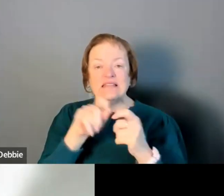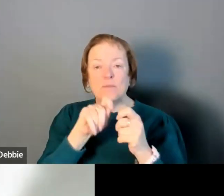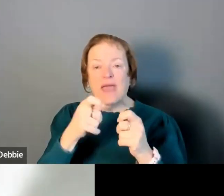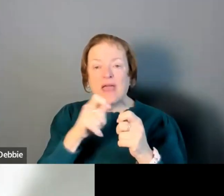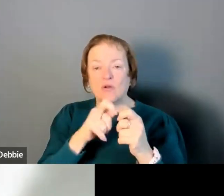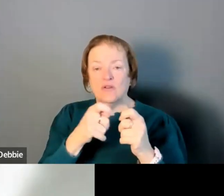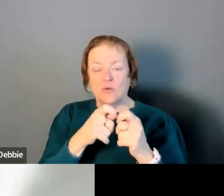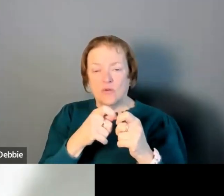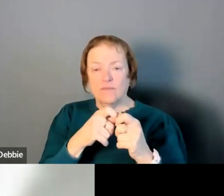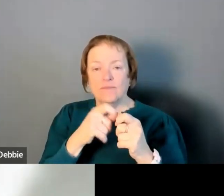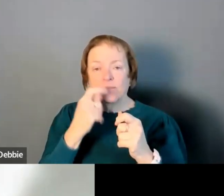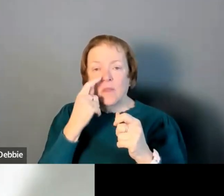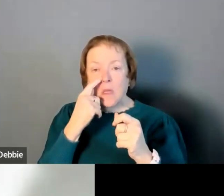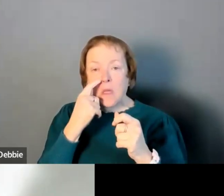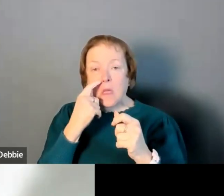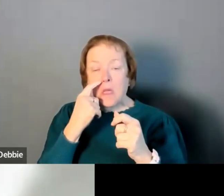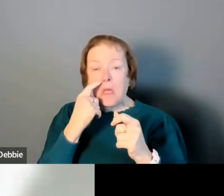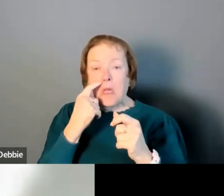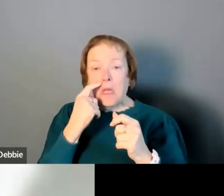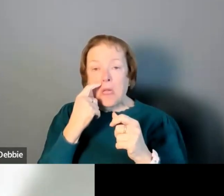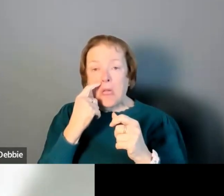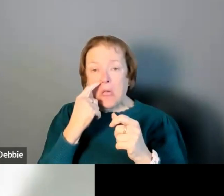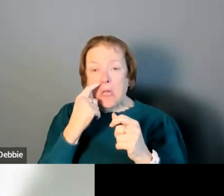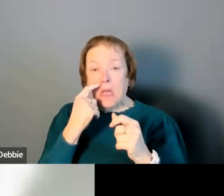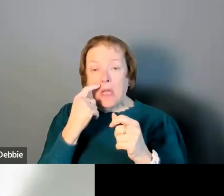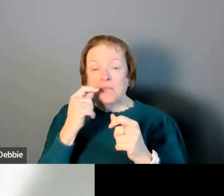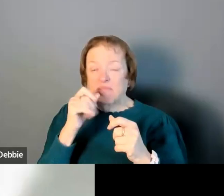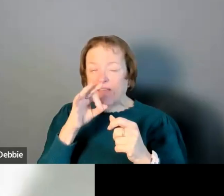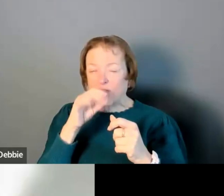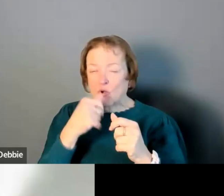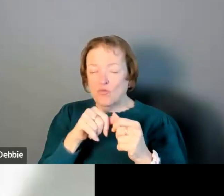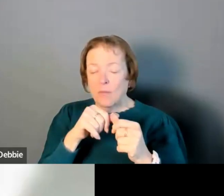Because if you look at the if you are if you can remember this, cochlear implant,